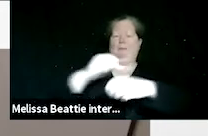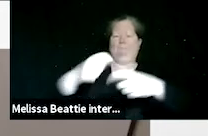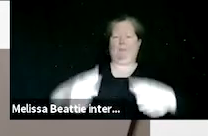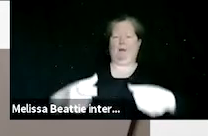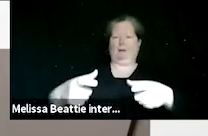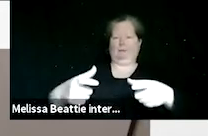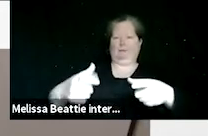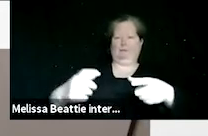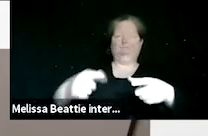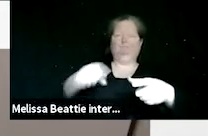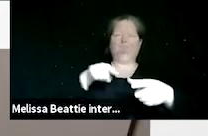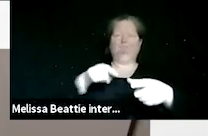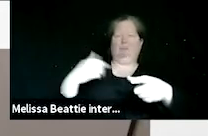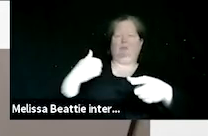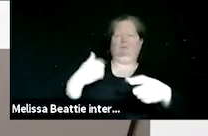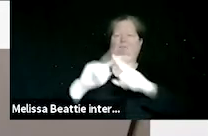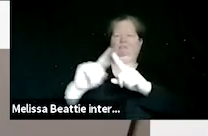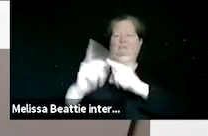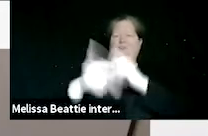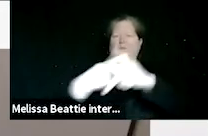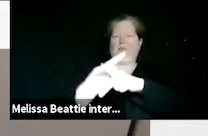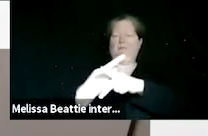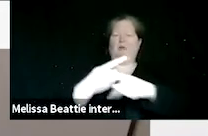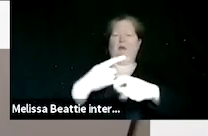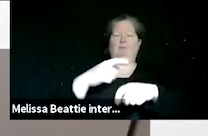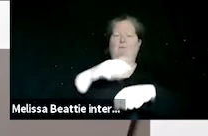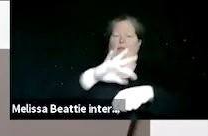Ben Woelk: Very excited when they finally got the Lockbox opened,